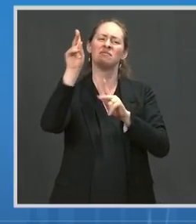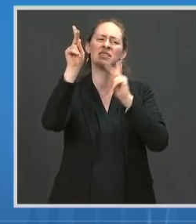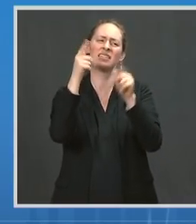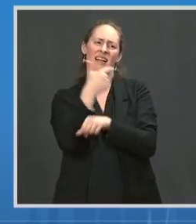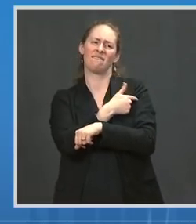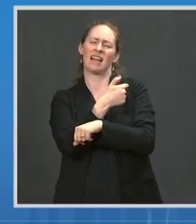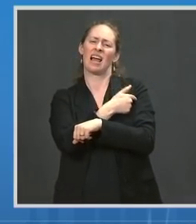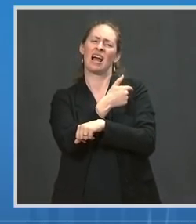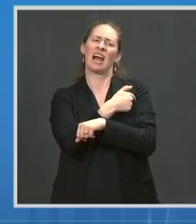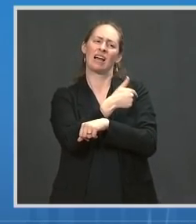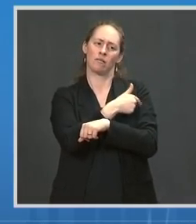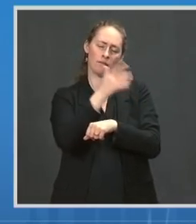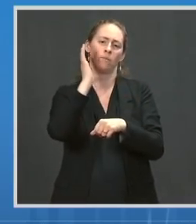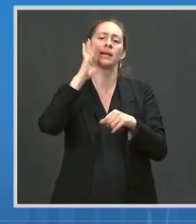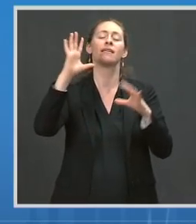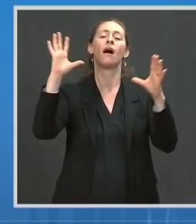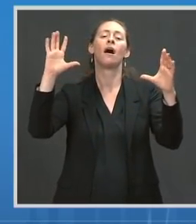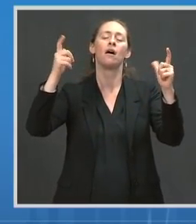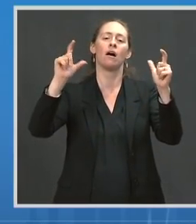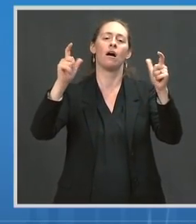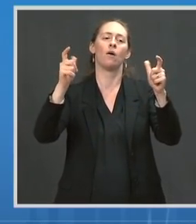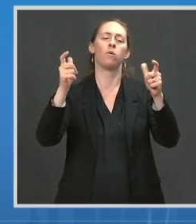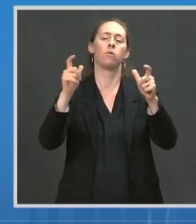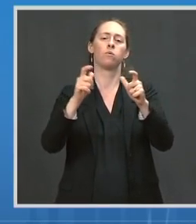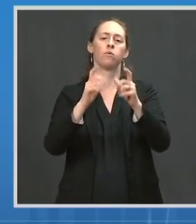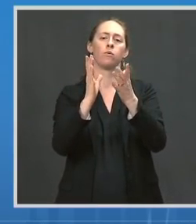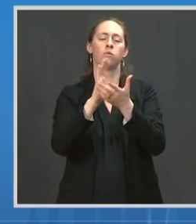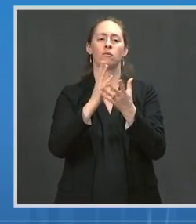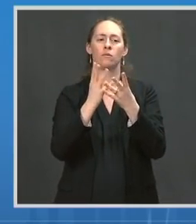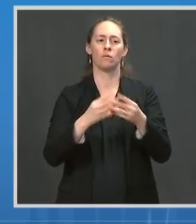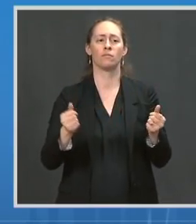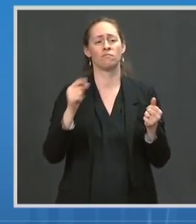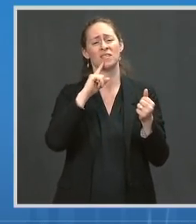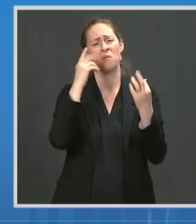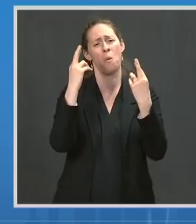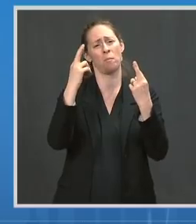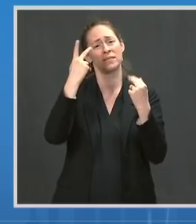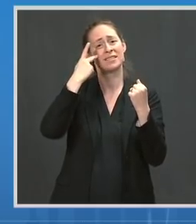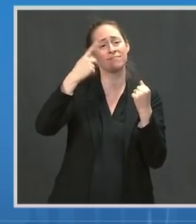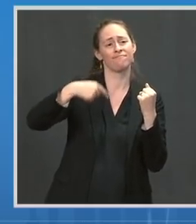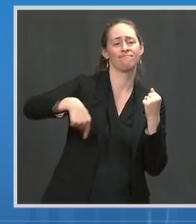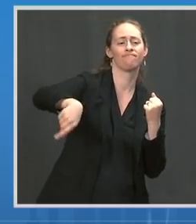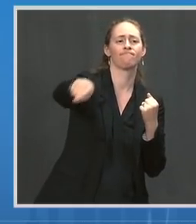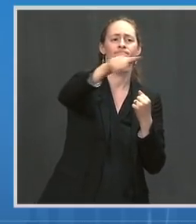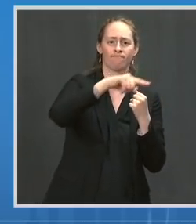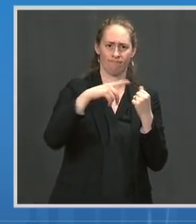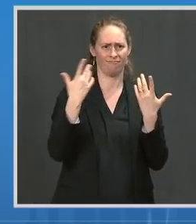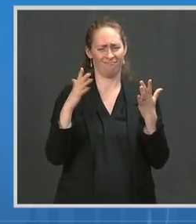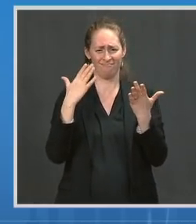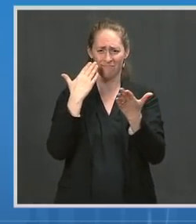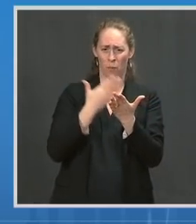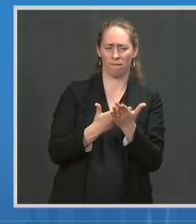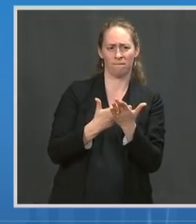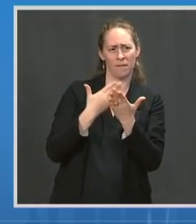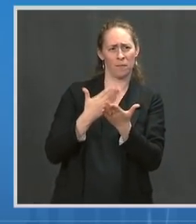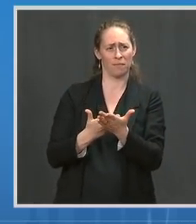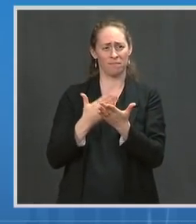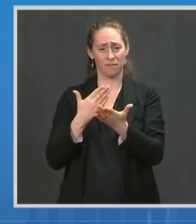So we hope Americans see that, in giving them the straight facts, we trust them to do the homework, make the decision to get vaccinated,